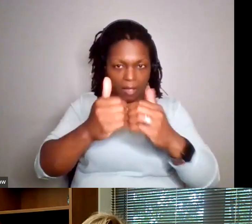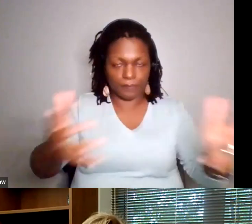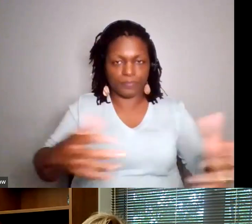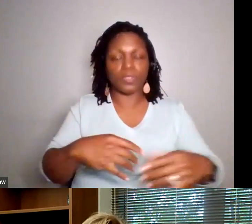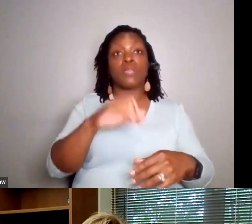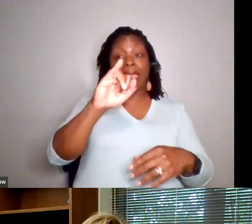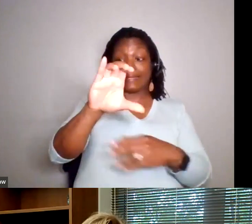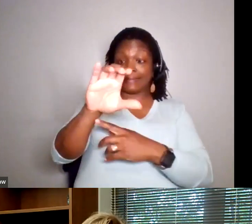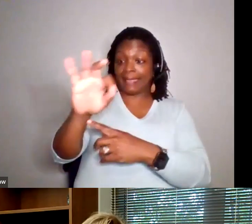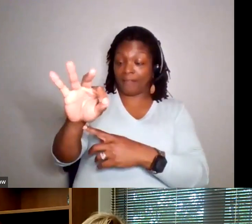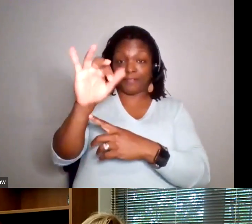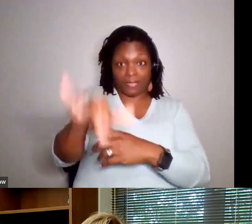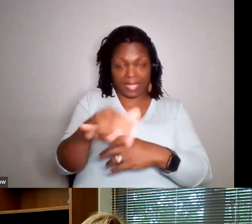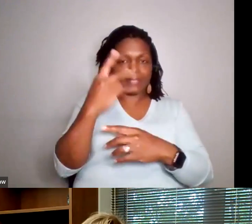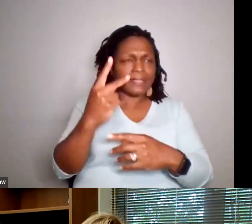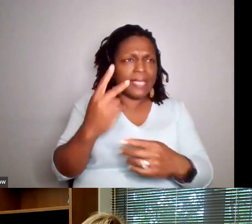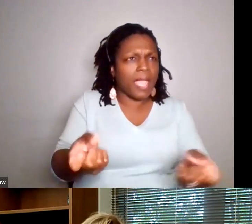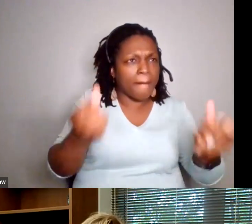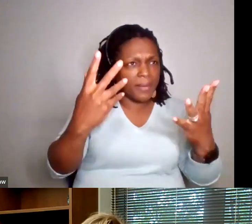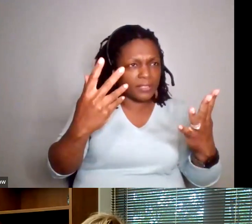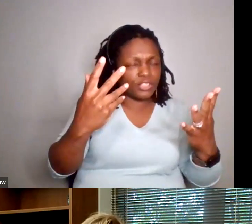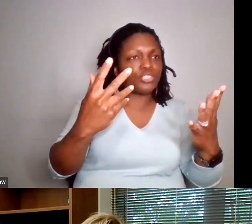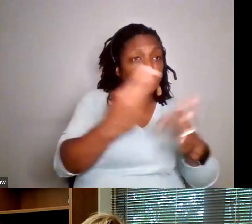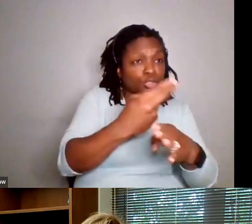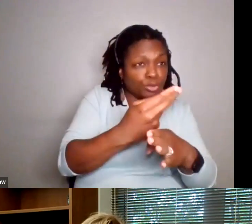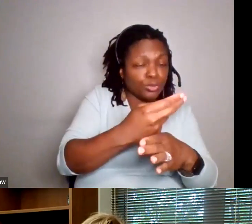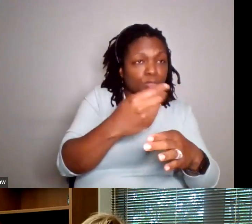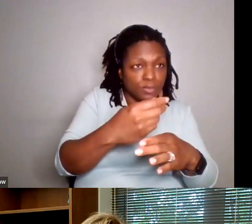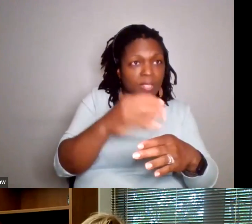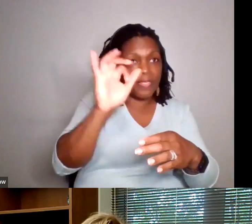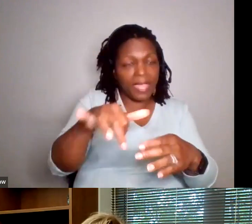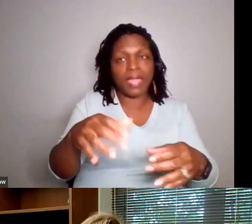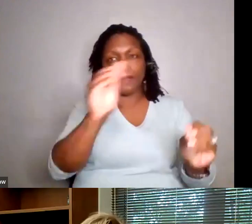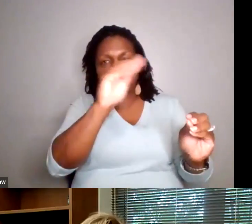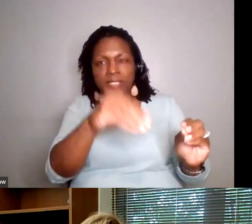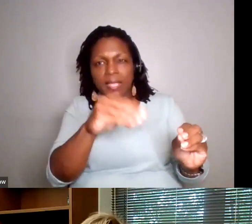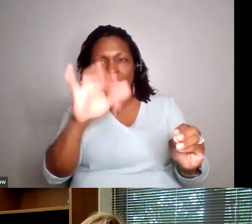So they see what percentage of the amount that was billed was billed by each provider.